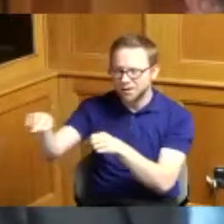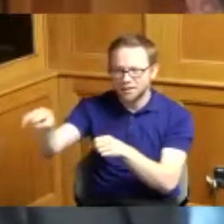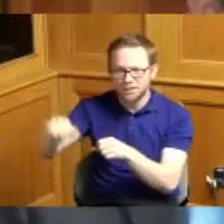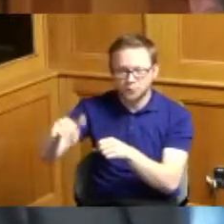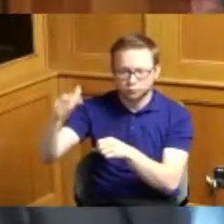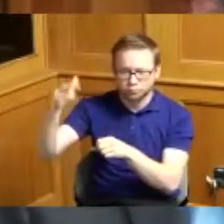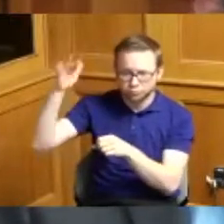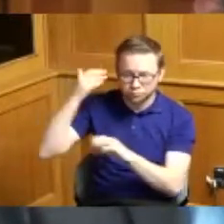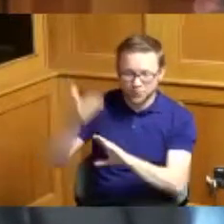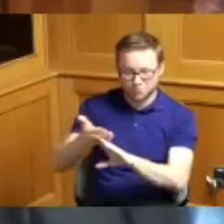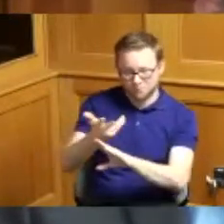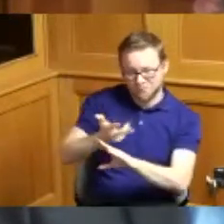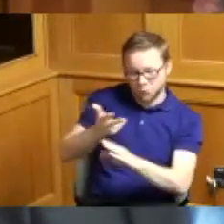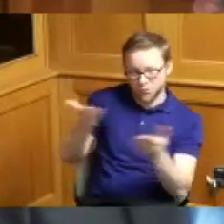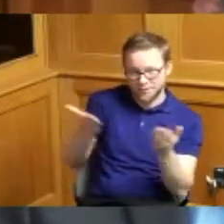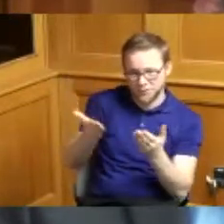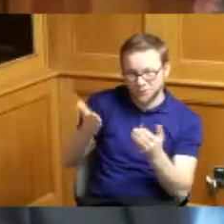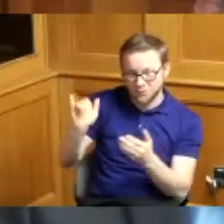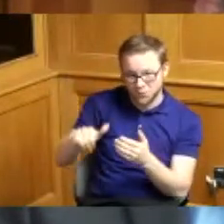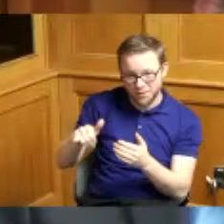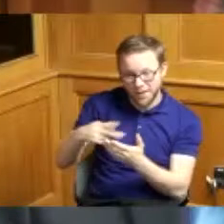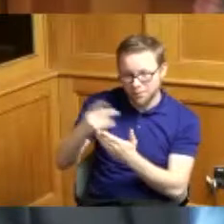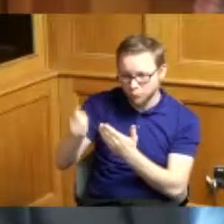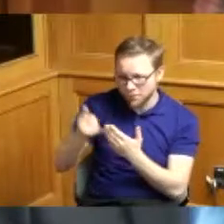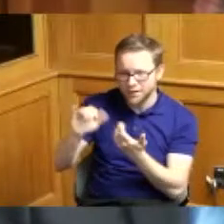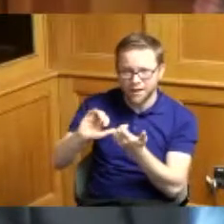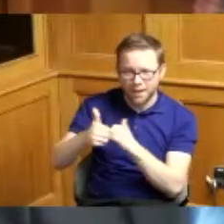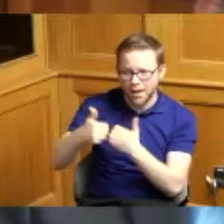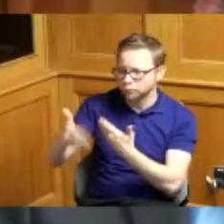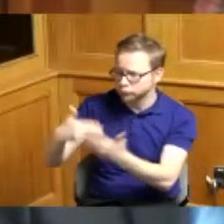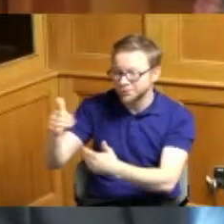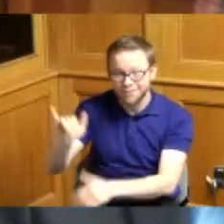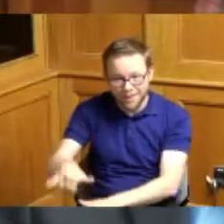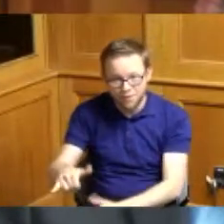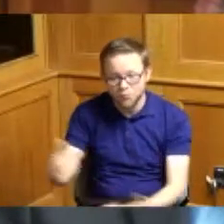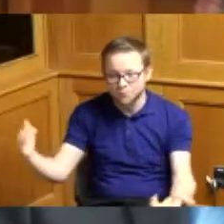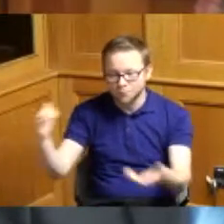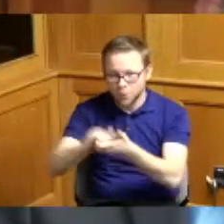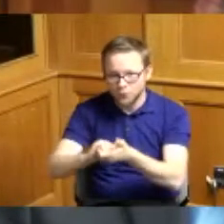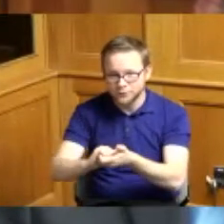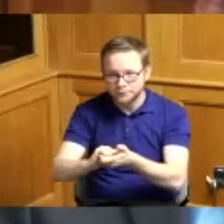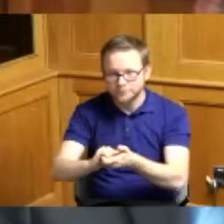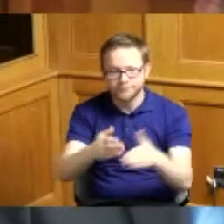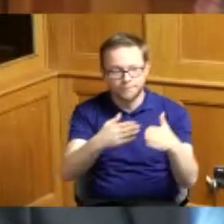us were here uh and how that worked and that was a public private partnership and so from where I